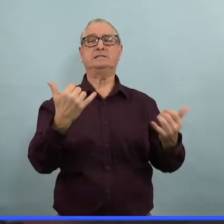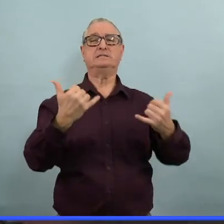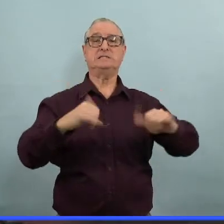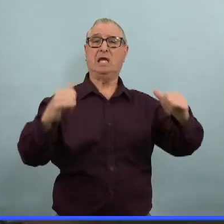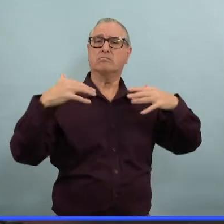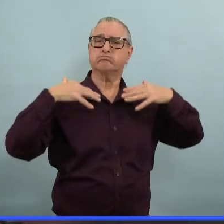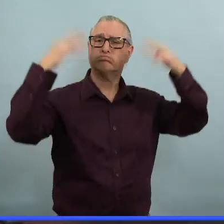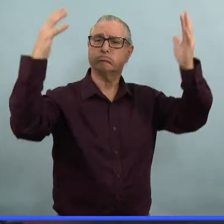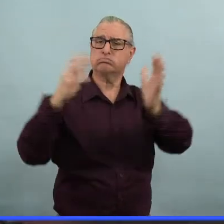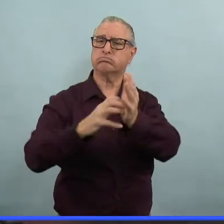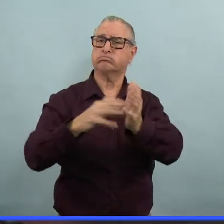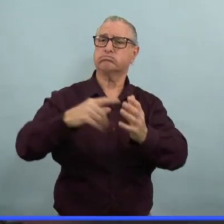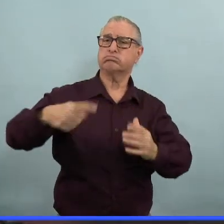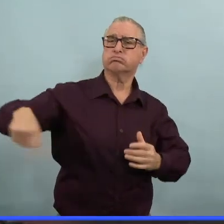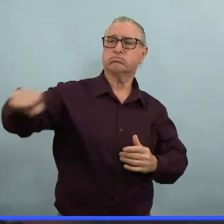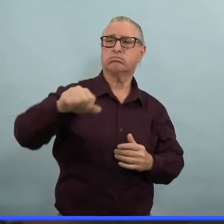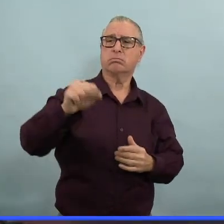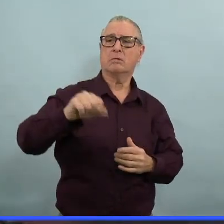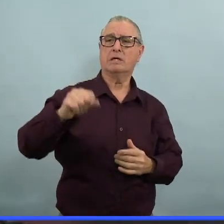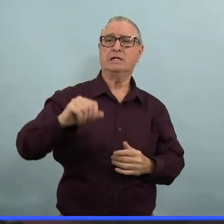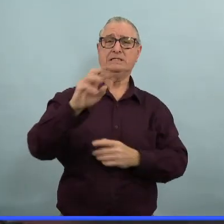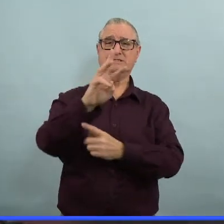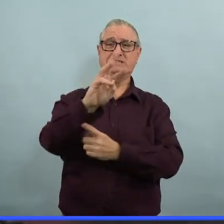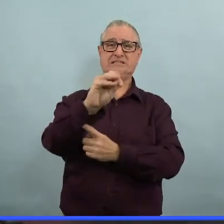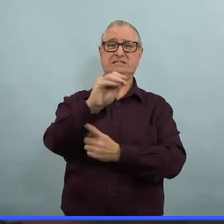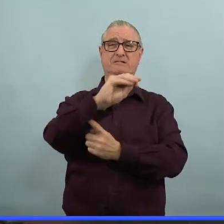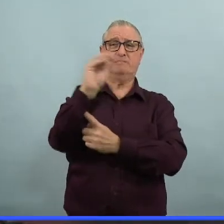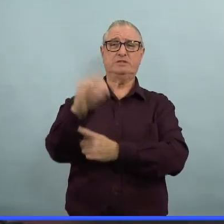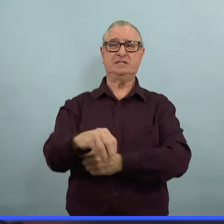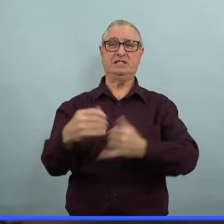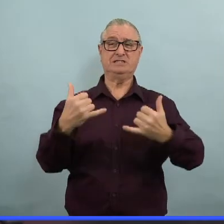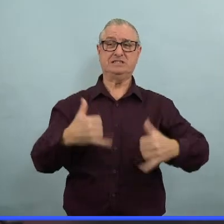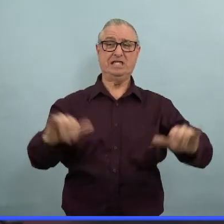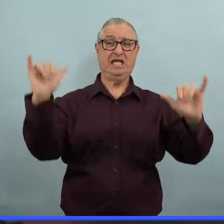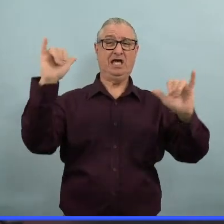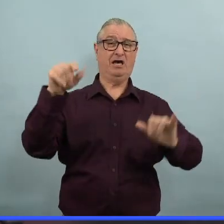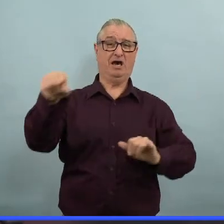of the people there would be there regardless of kovitz so when we're looking at our restrictions